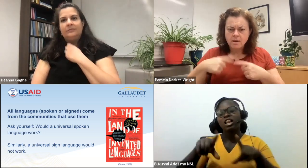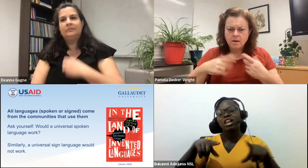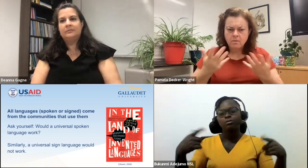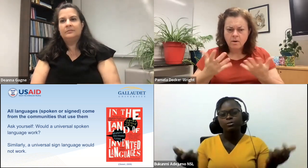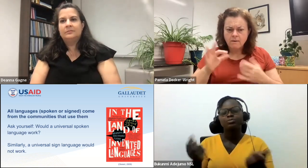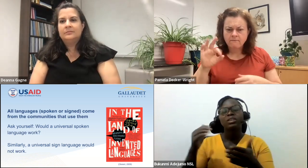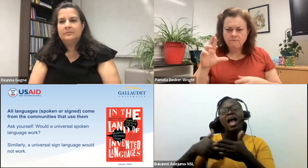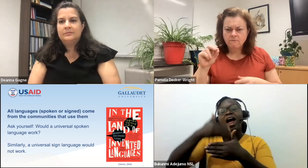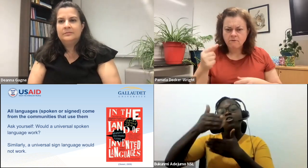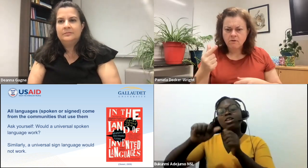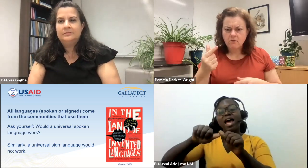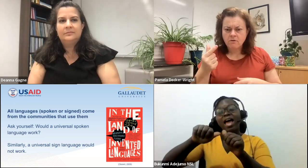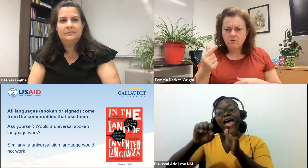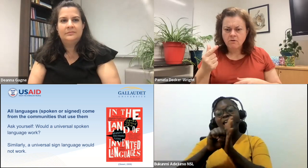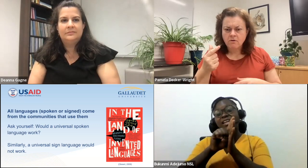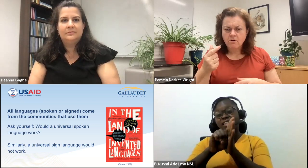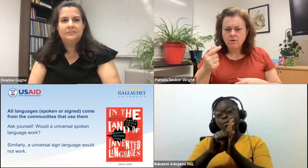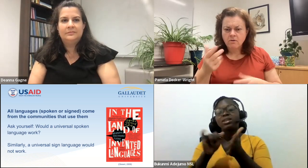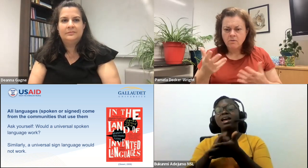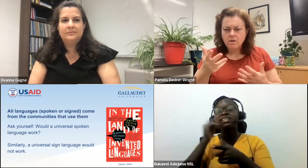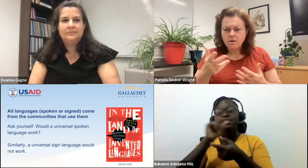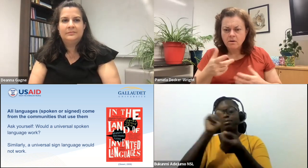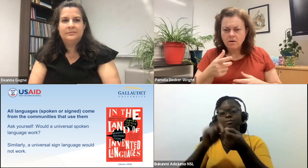And in Nigeria what is the sign for frog?